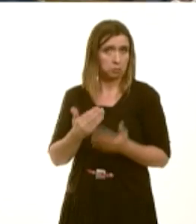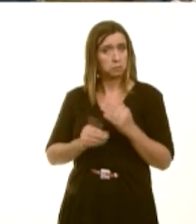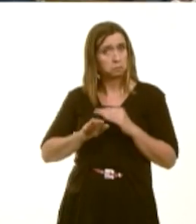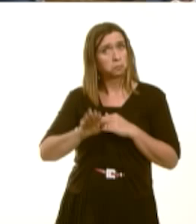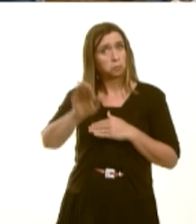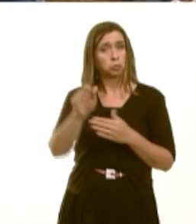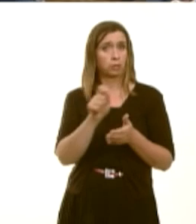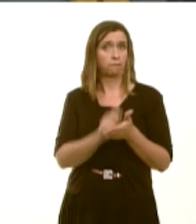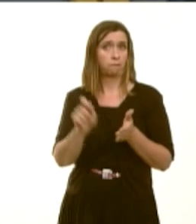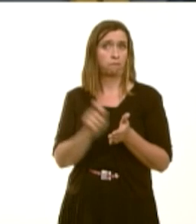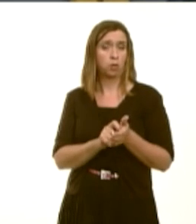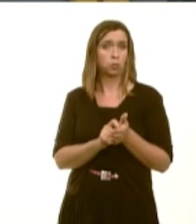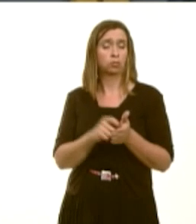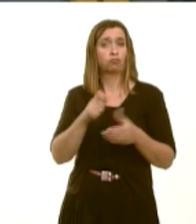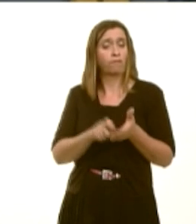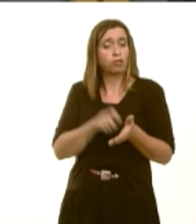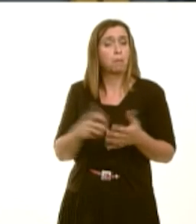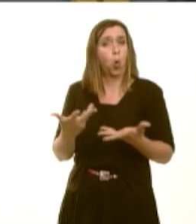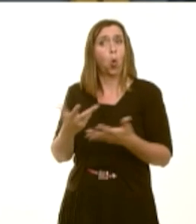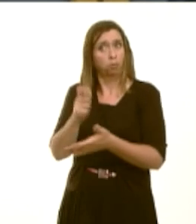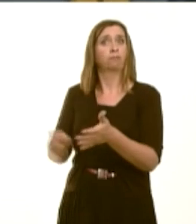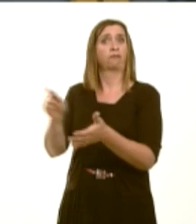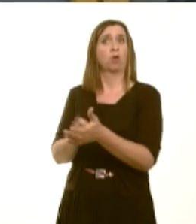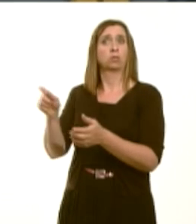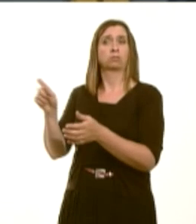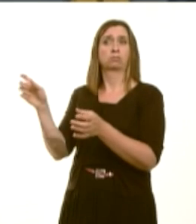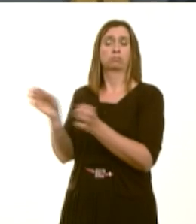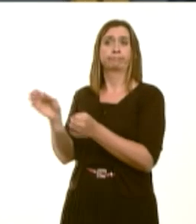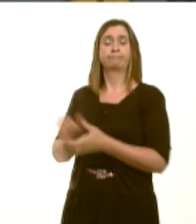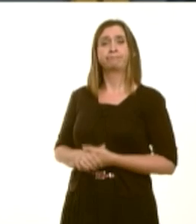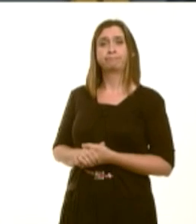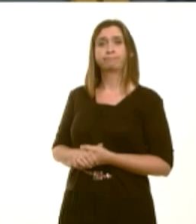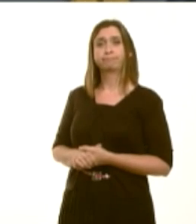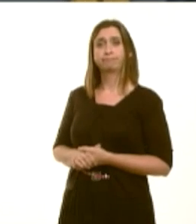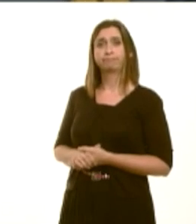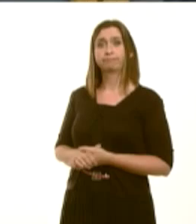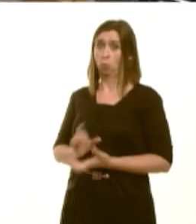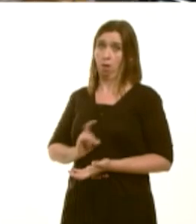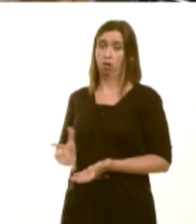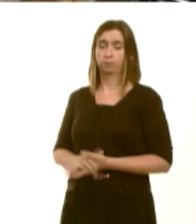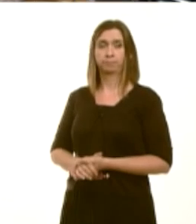Y Llywydd / The Presiding Officer: We now move to questions from the party leaders, and first this afternoon is the leader of Plaid Cymru, Leanne Wood.